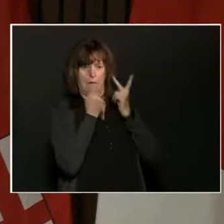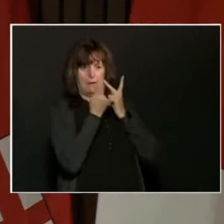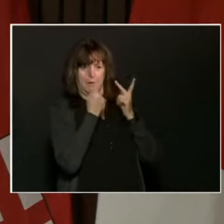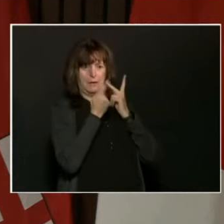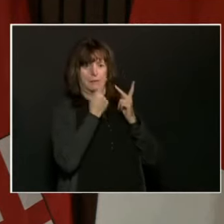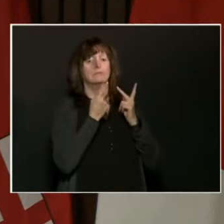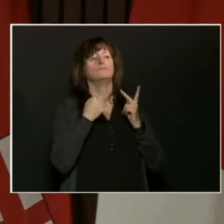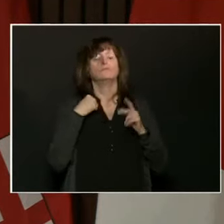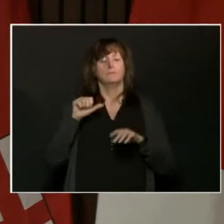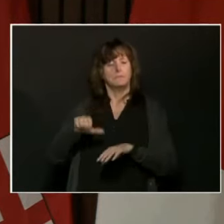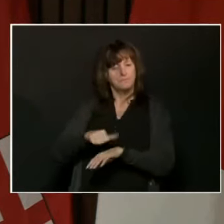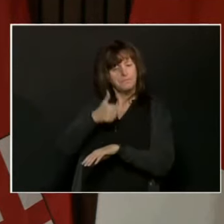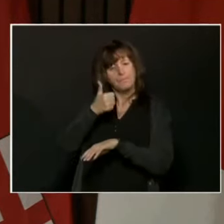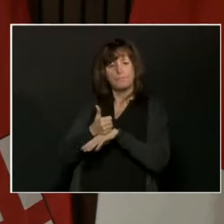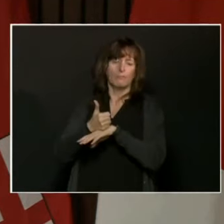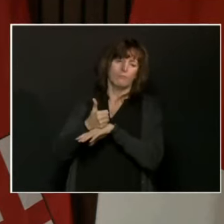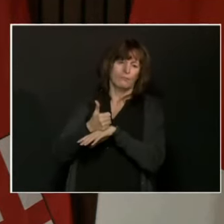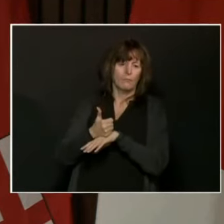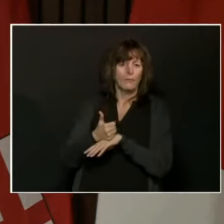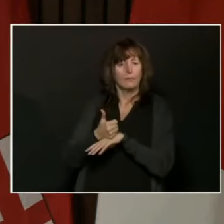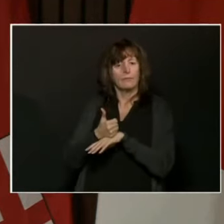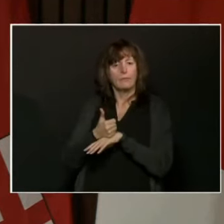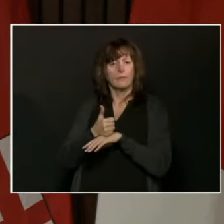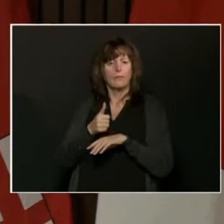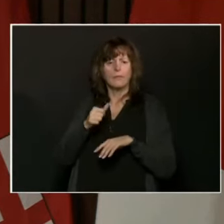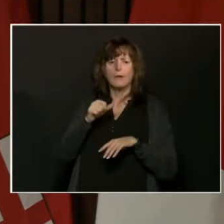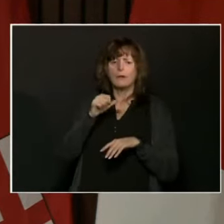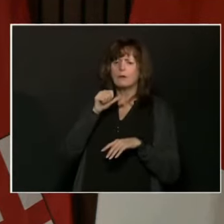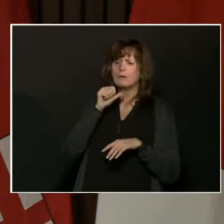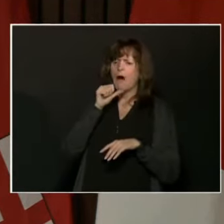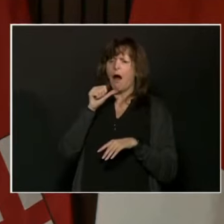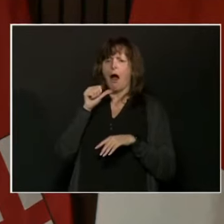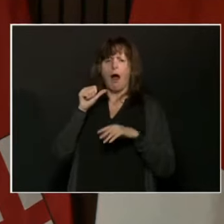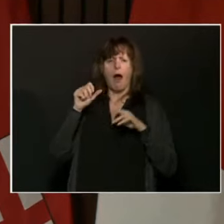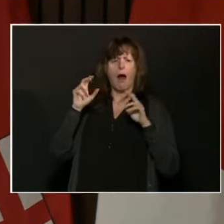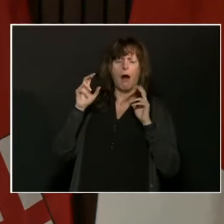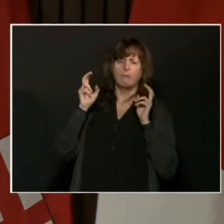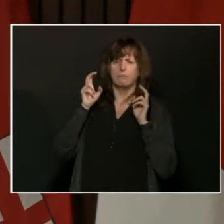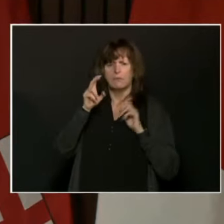THAT EXPLOSIVE GROWTH, WE BEGAN